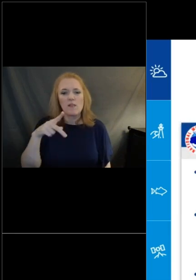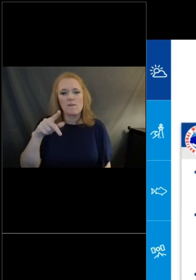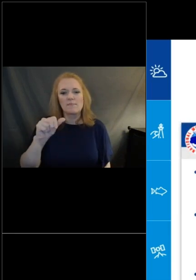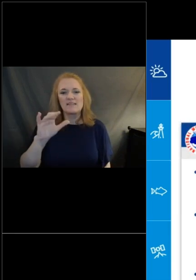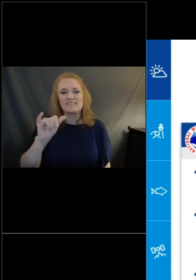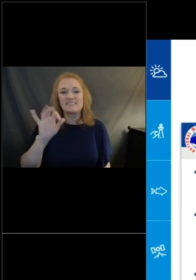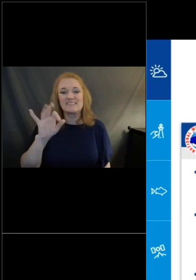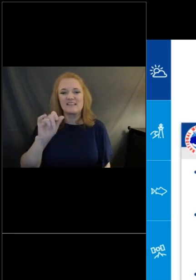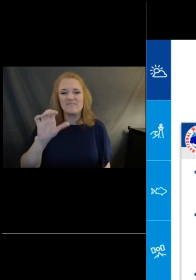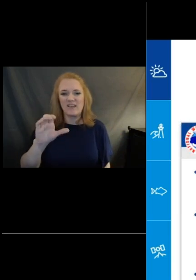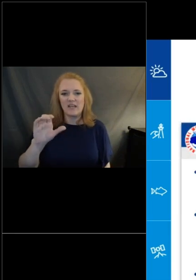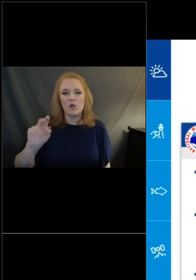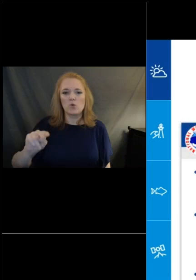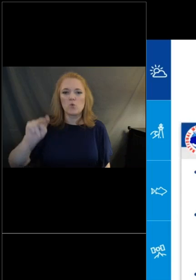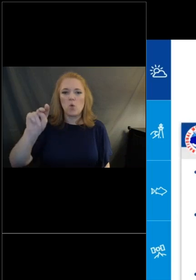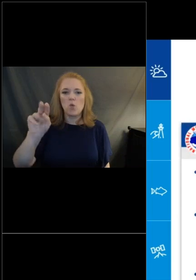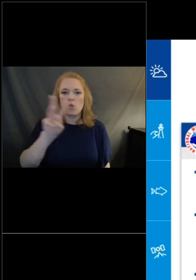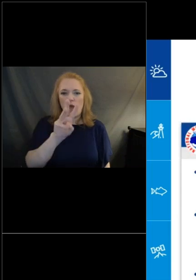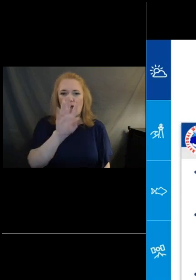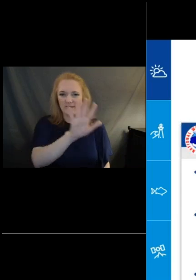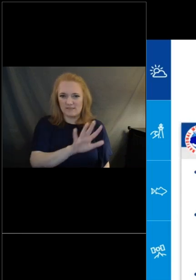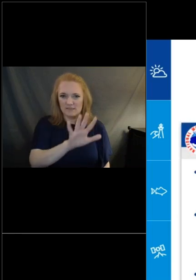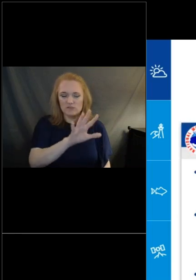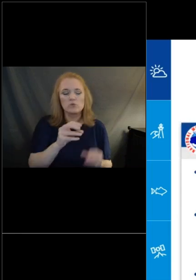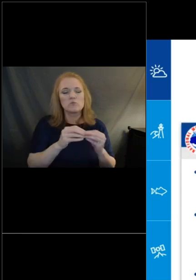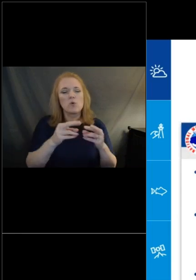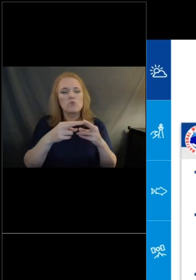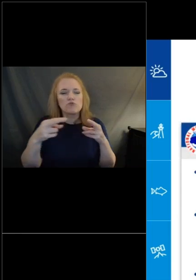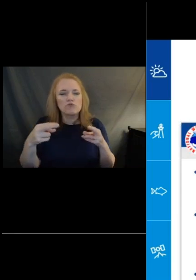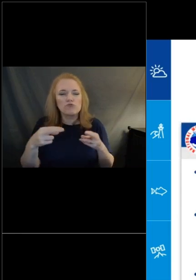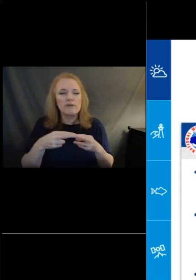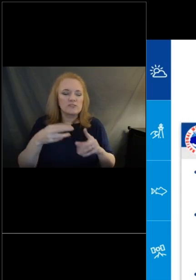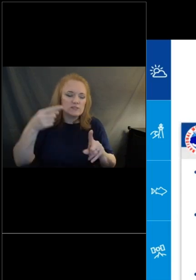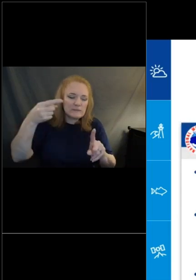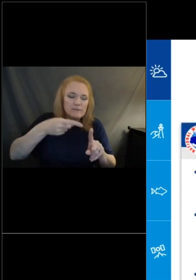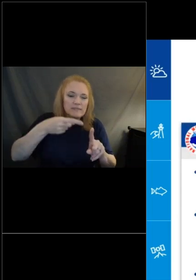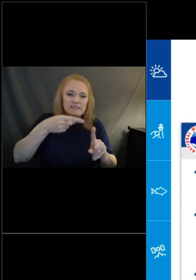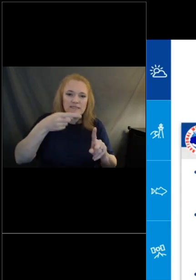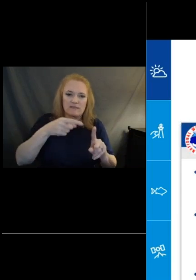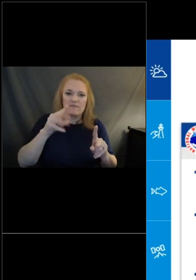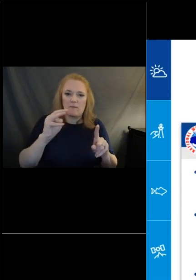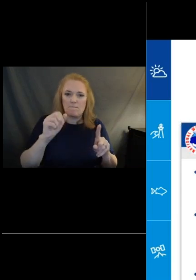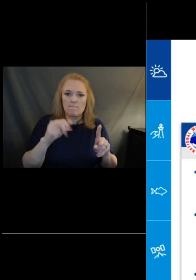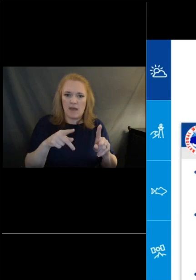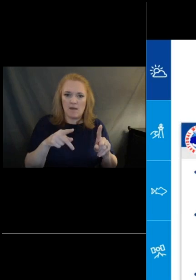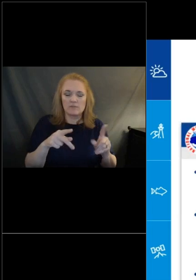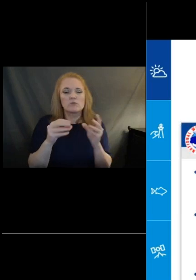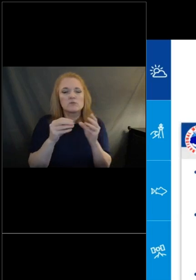to have more regional graphics and the idea is to provide a little more detailed information,